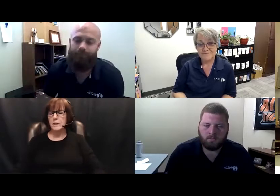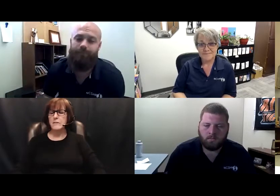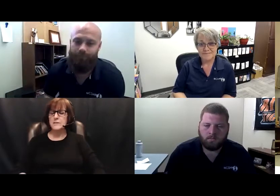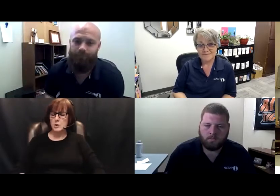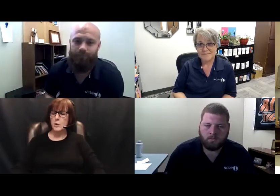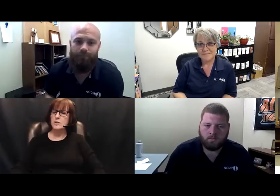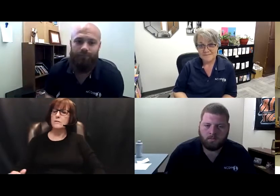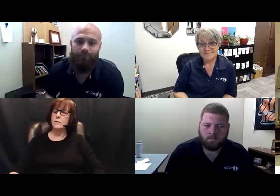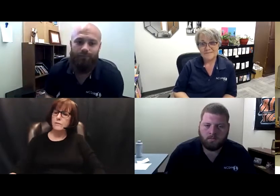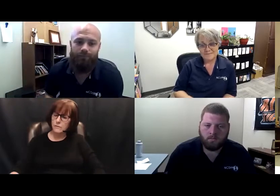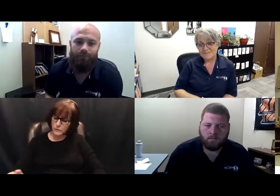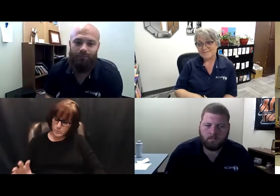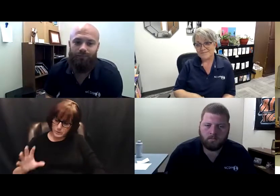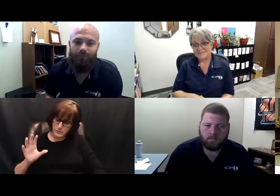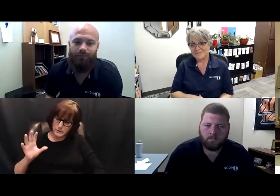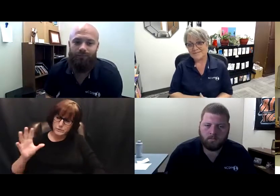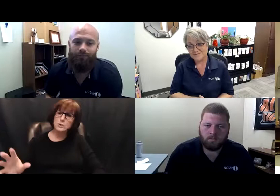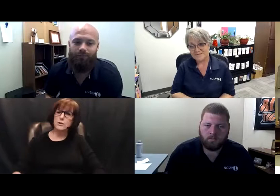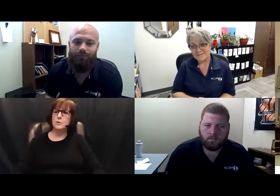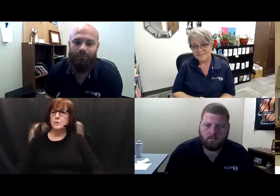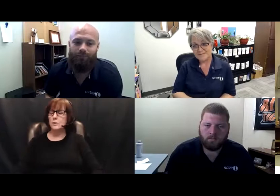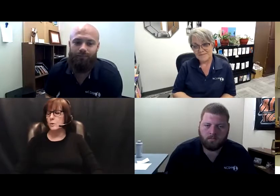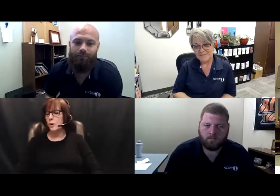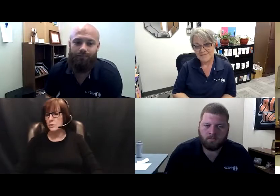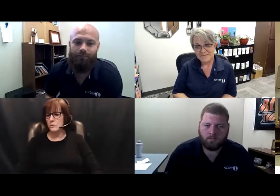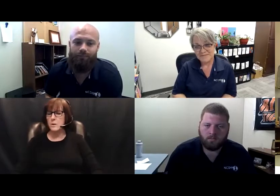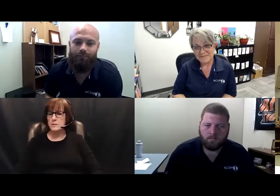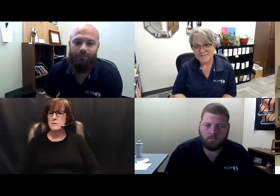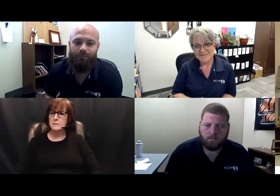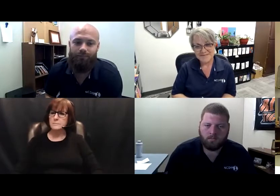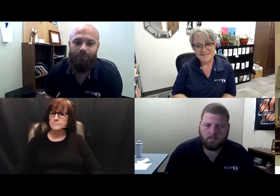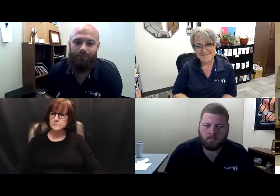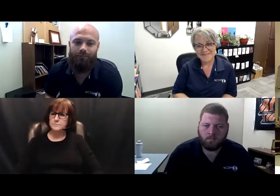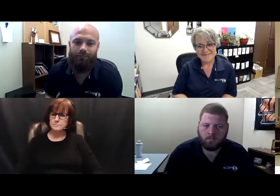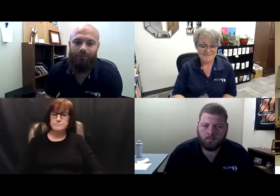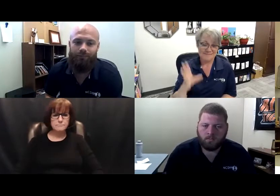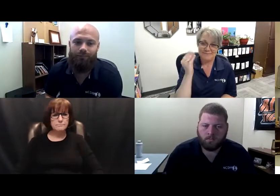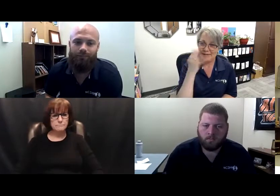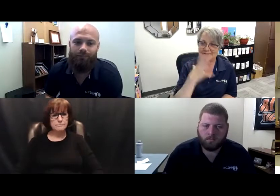the situation for for people in the future too who go to those places.